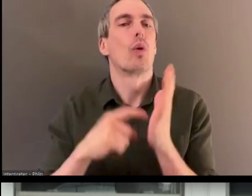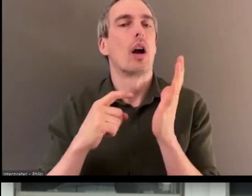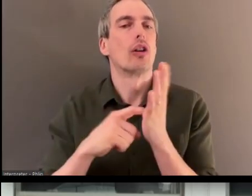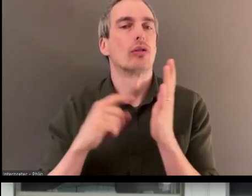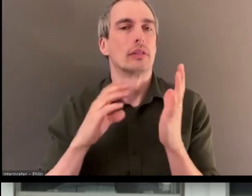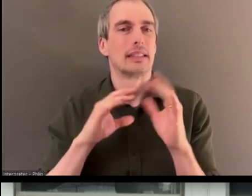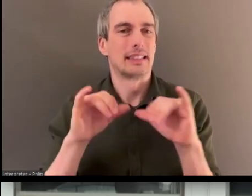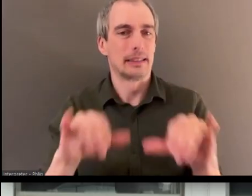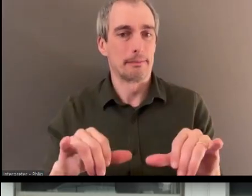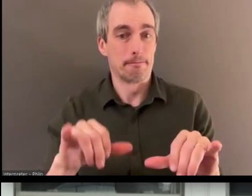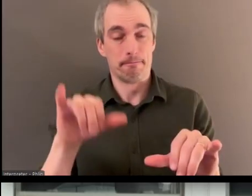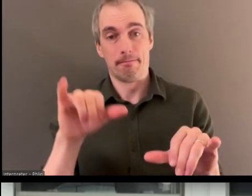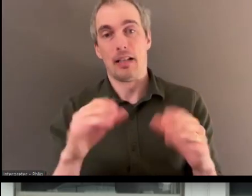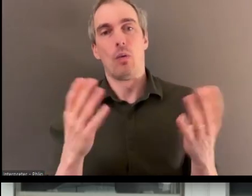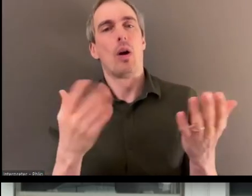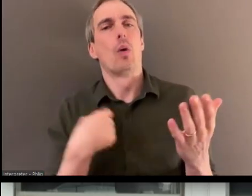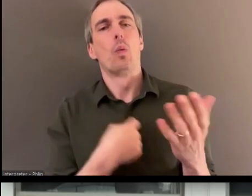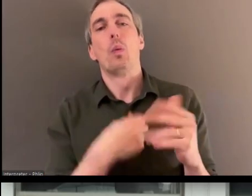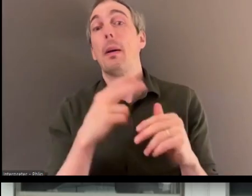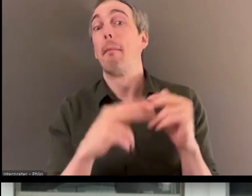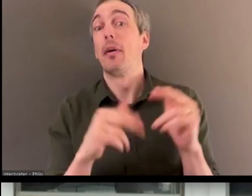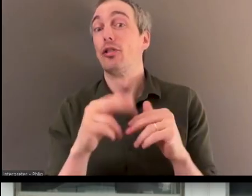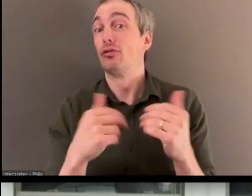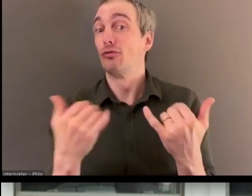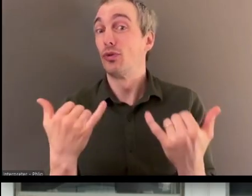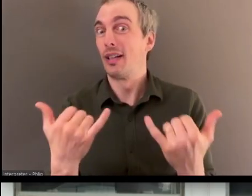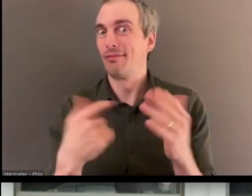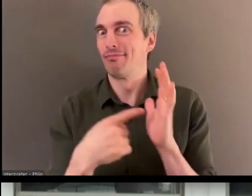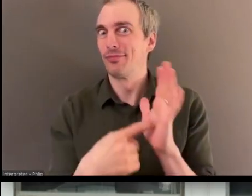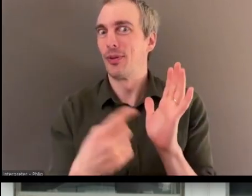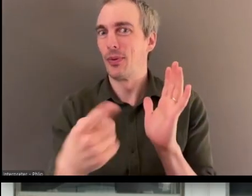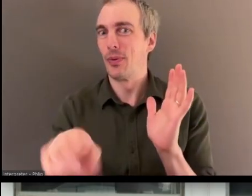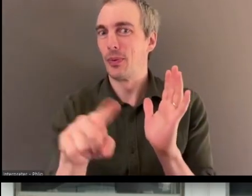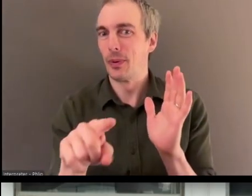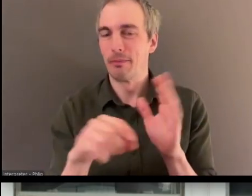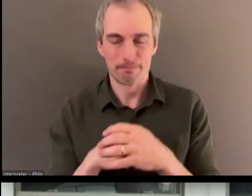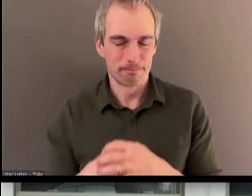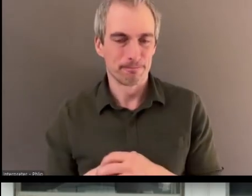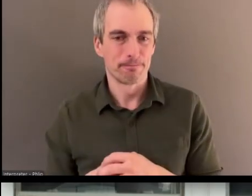So we're happy to share that we have Equalify Reflow.